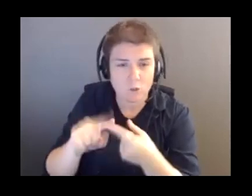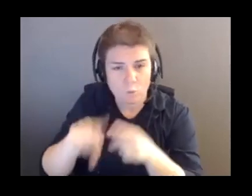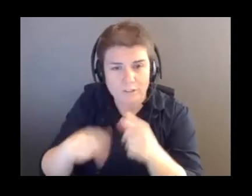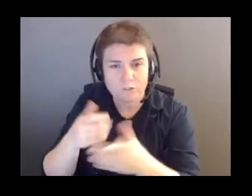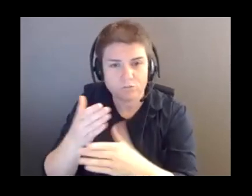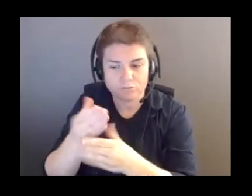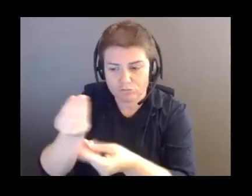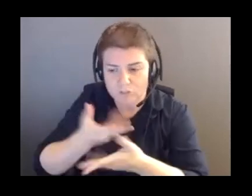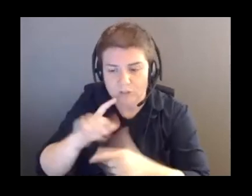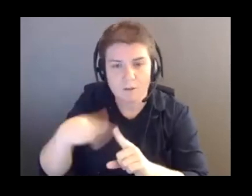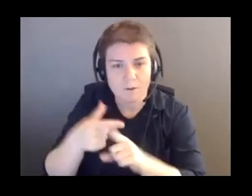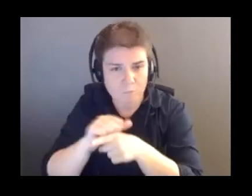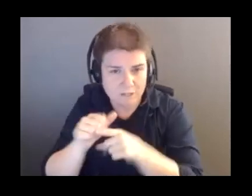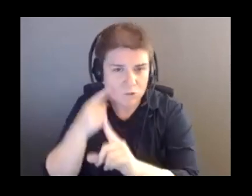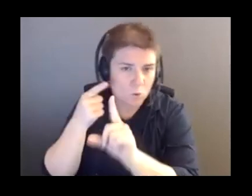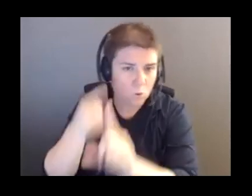context is what assessors will be considering.